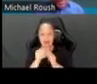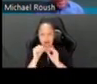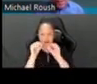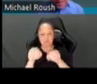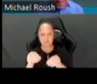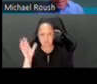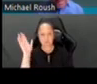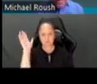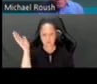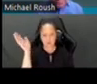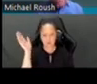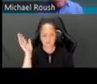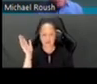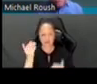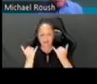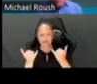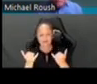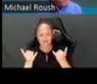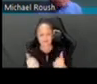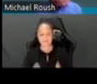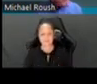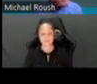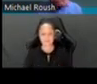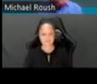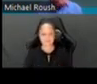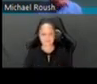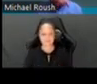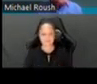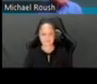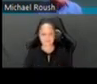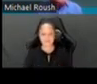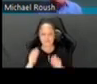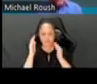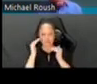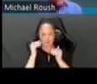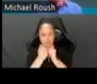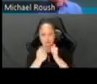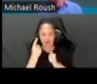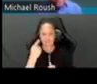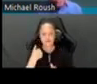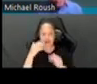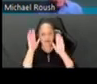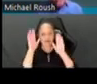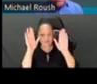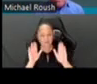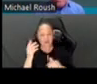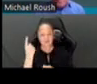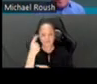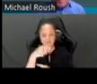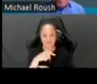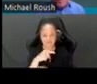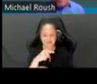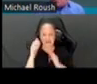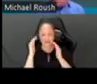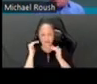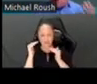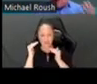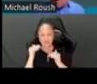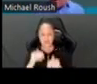on today. So, with that, we hope everyone has a wonderful day. We hope that you enjoy